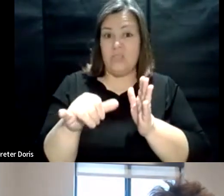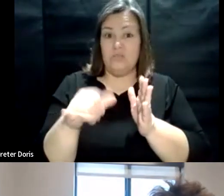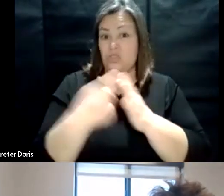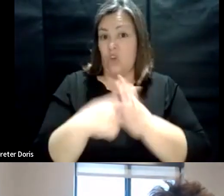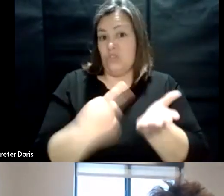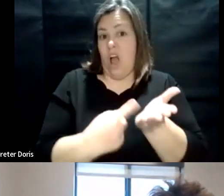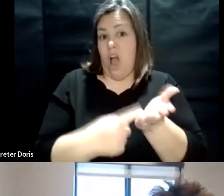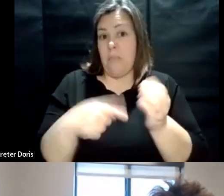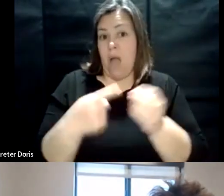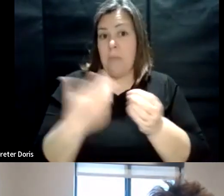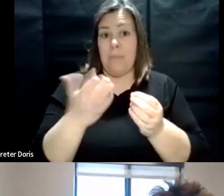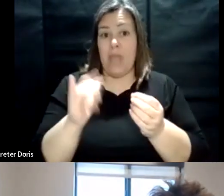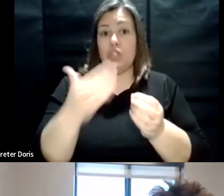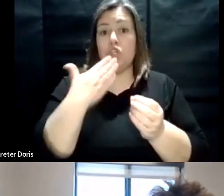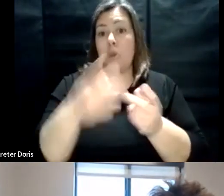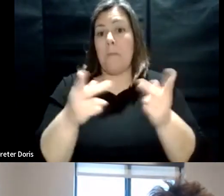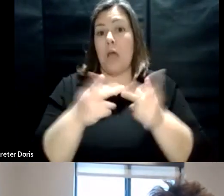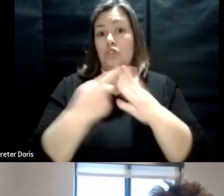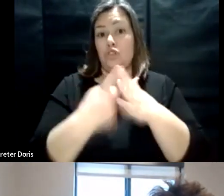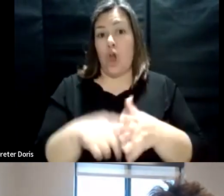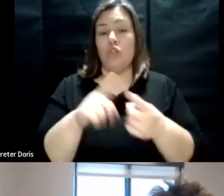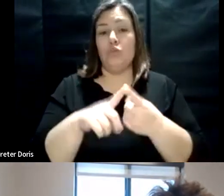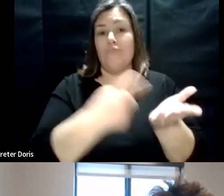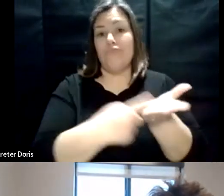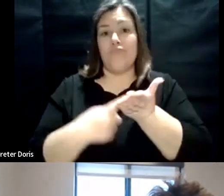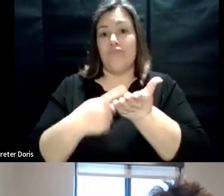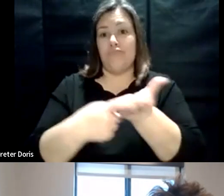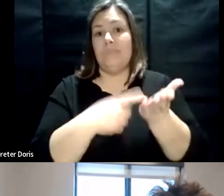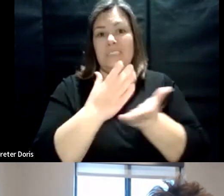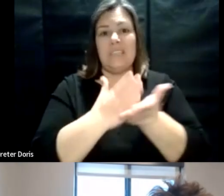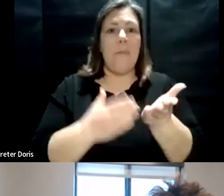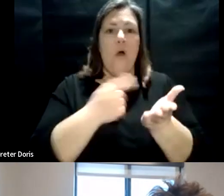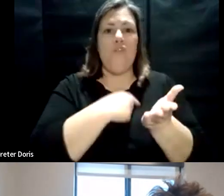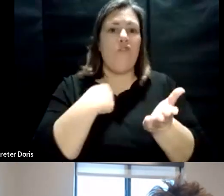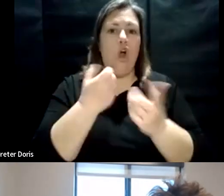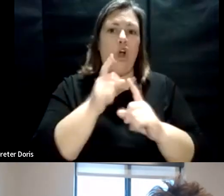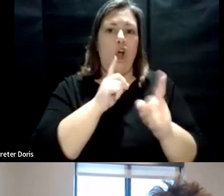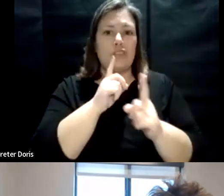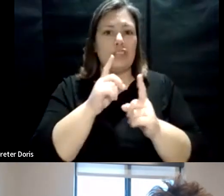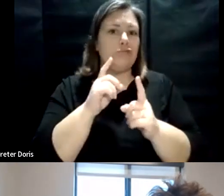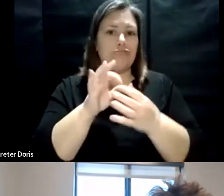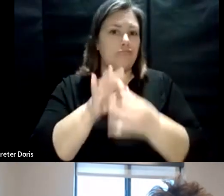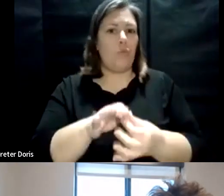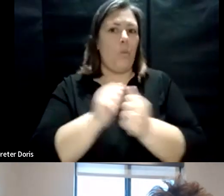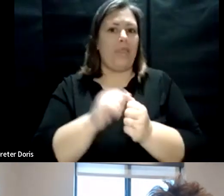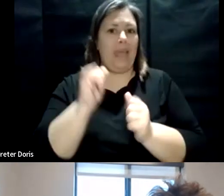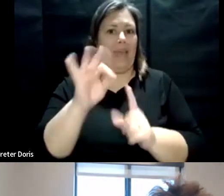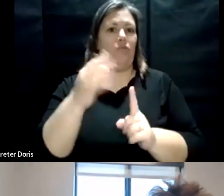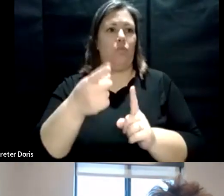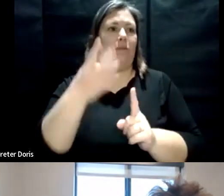And maybe that's a good place to start engaging in.